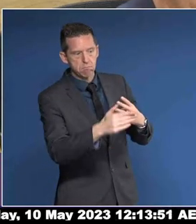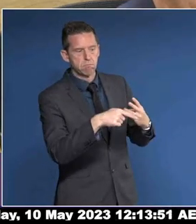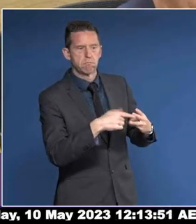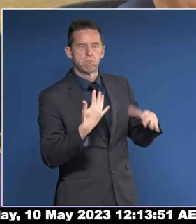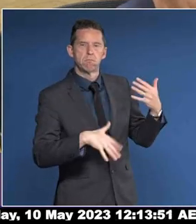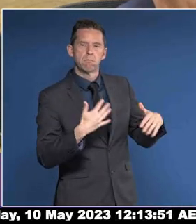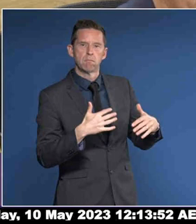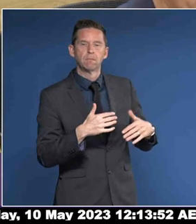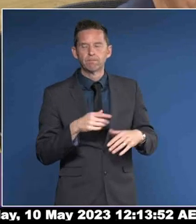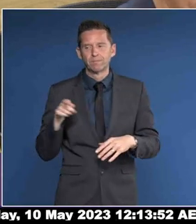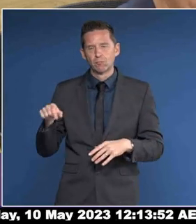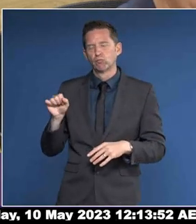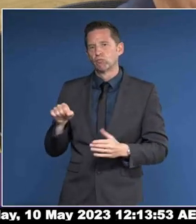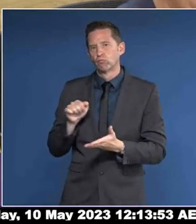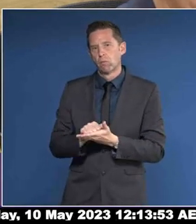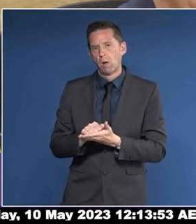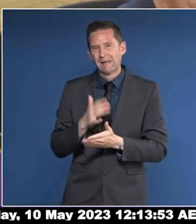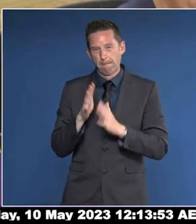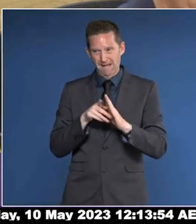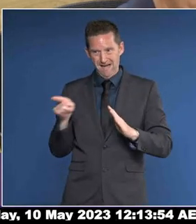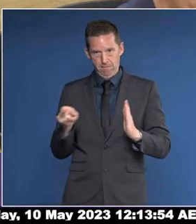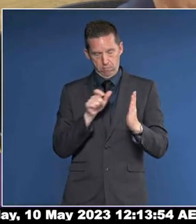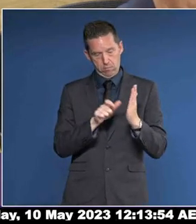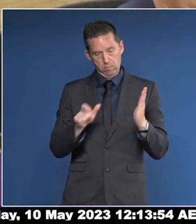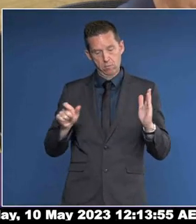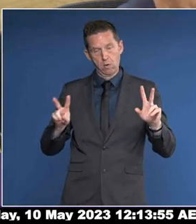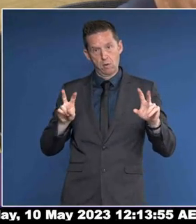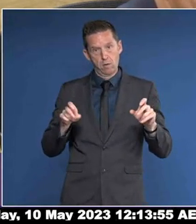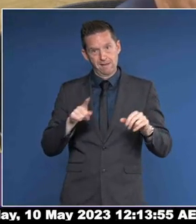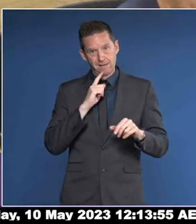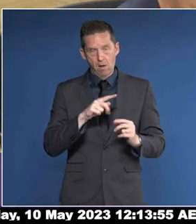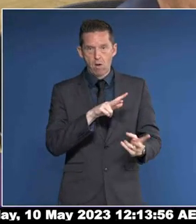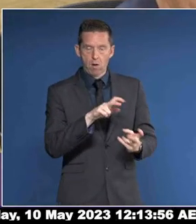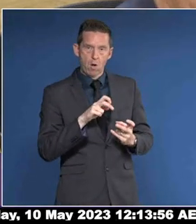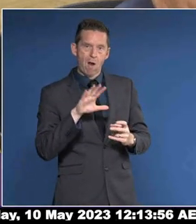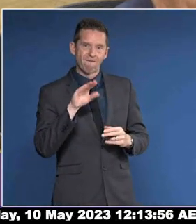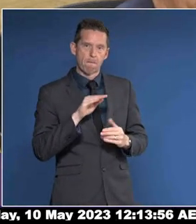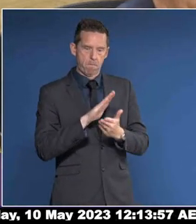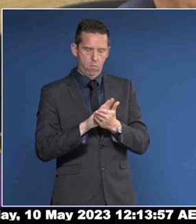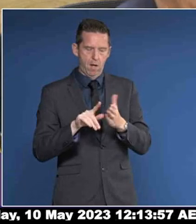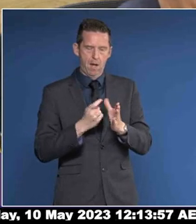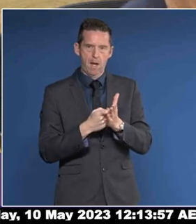That's correct. MS EASTMAN: That language comes from the definition of 'harm' in the Child Protection Act.